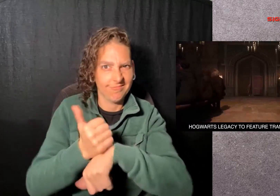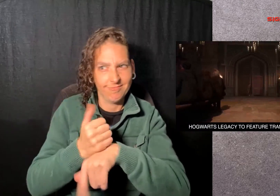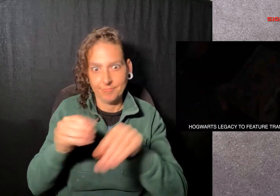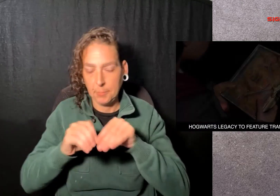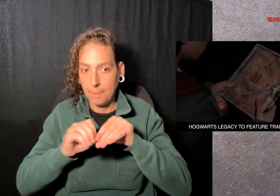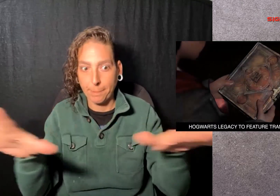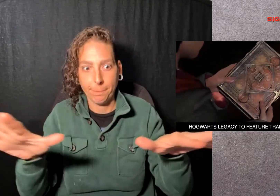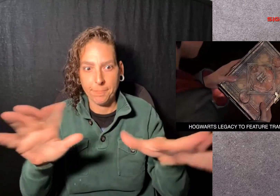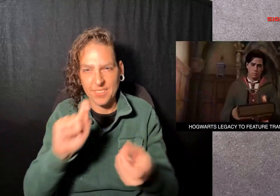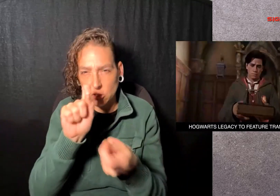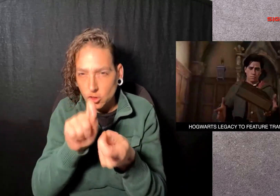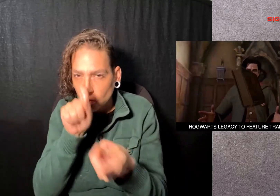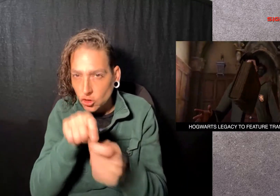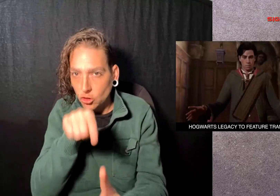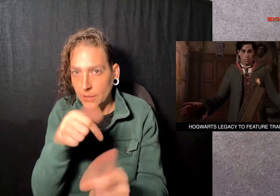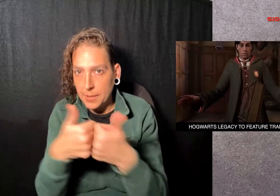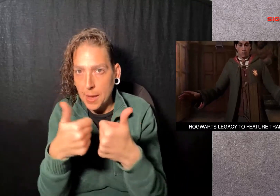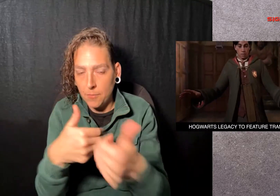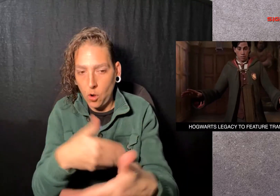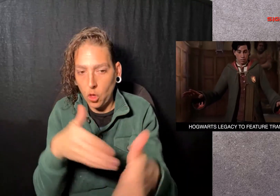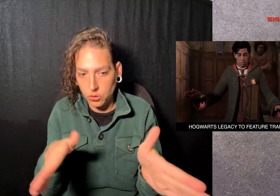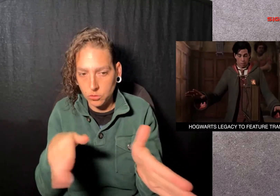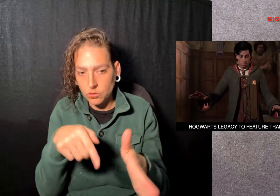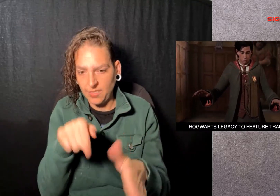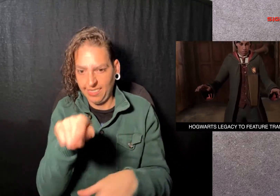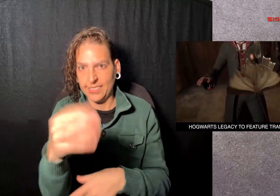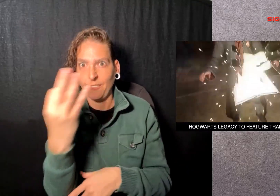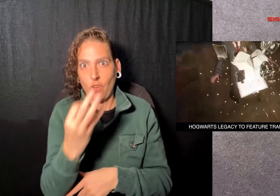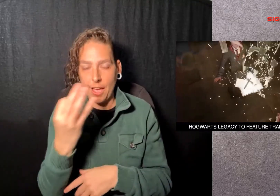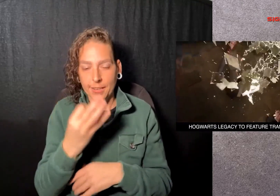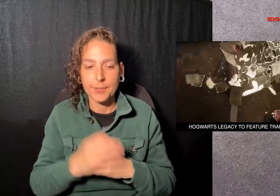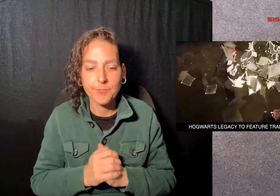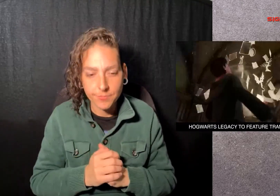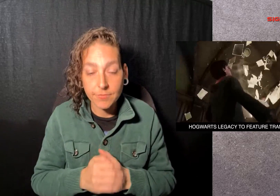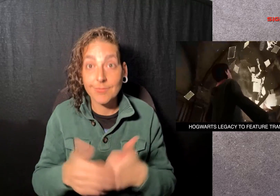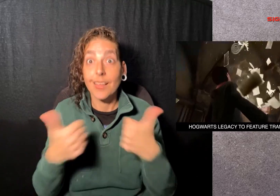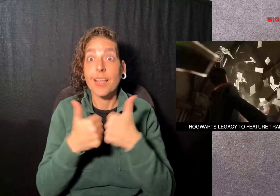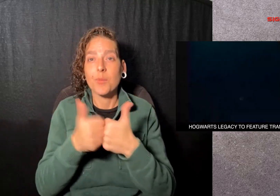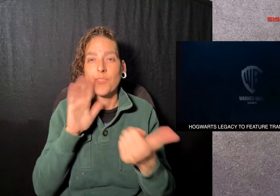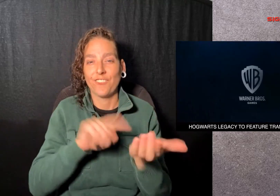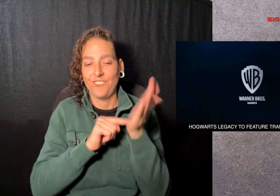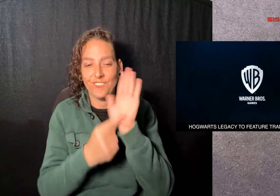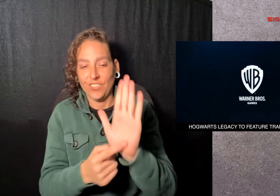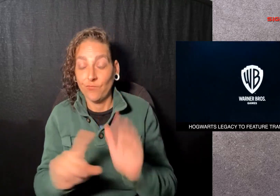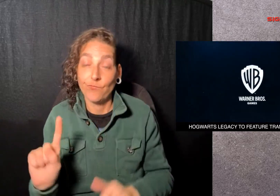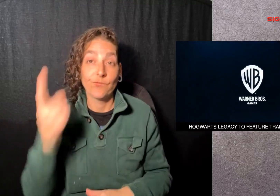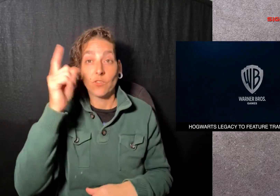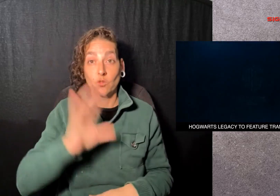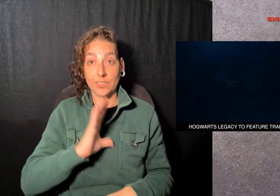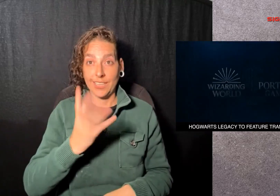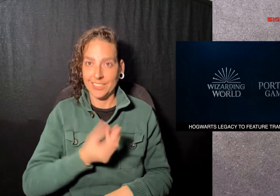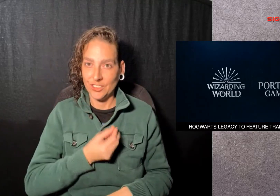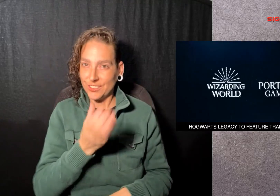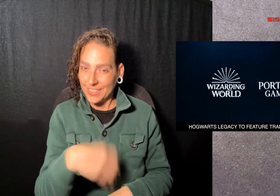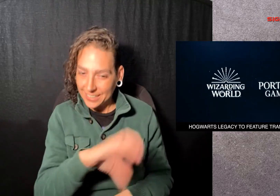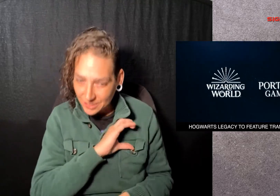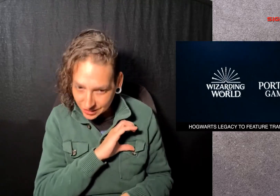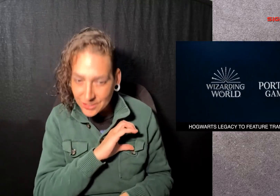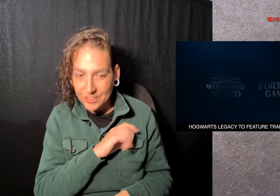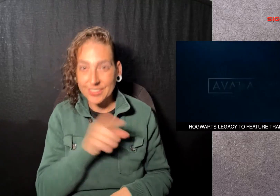is set for launch on certain game consoles this Friday the game will feature the first